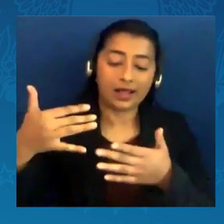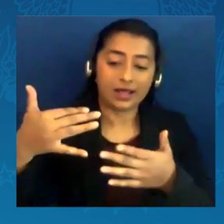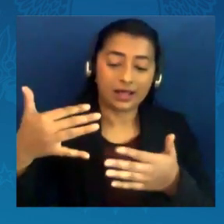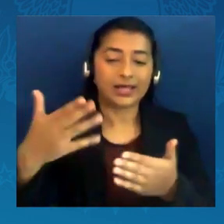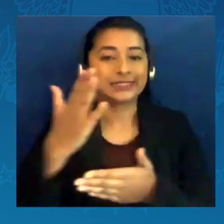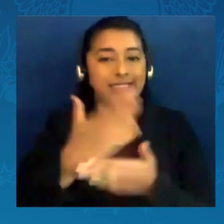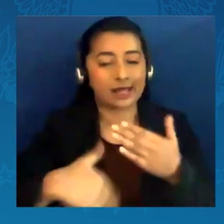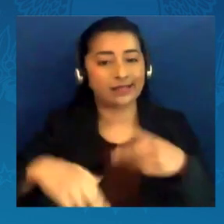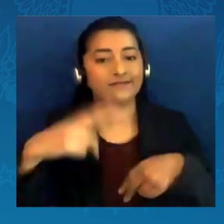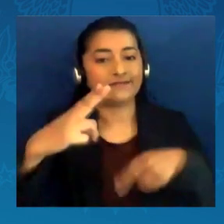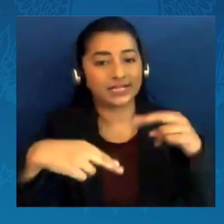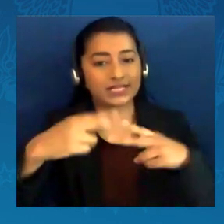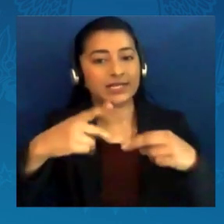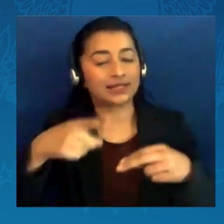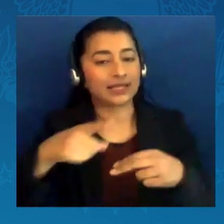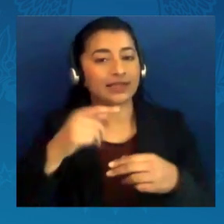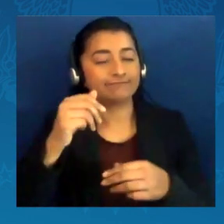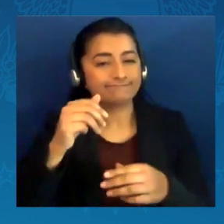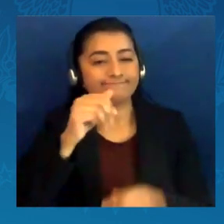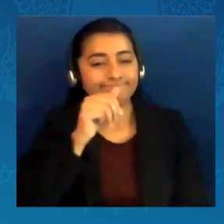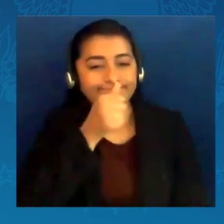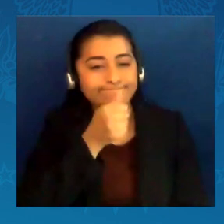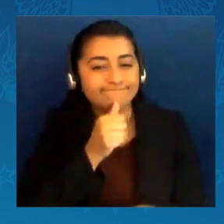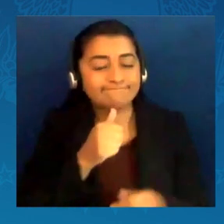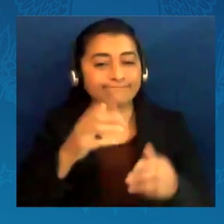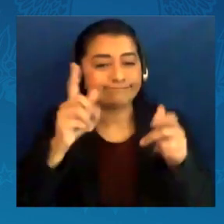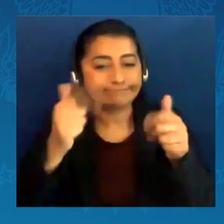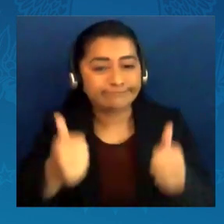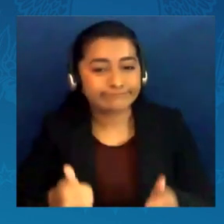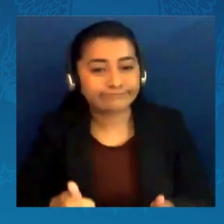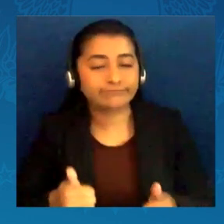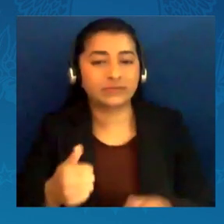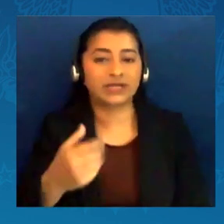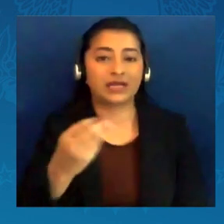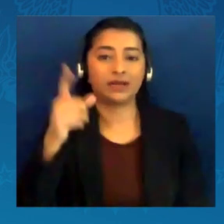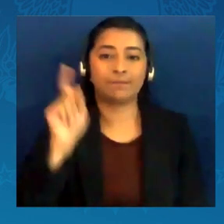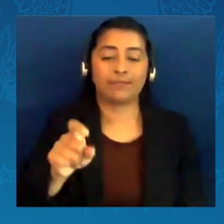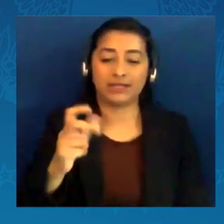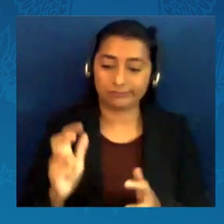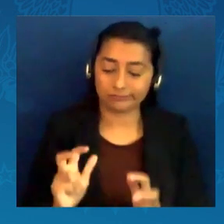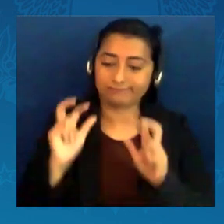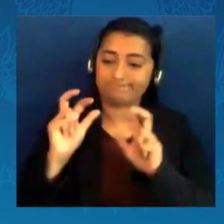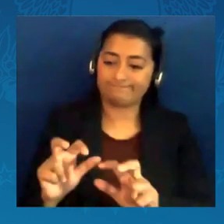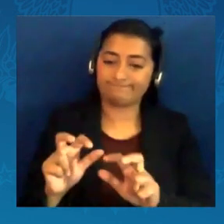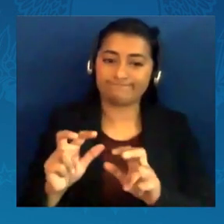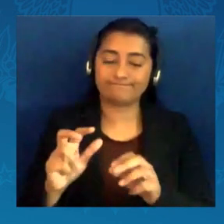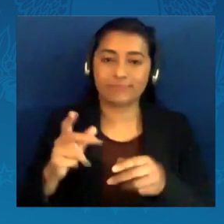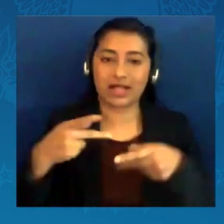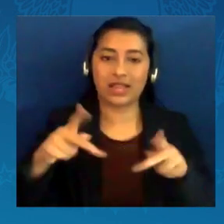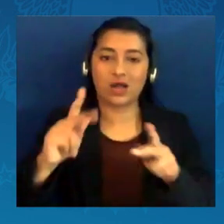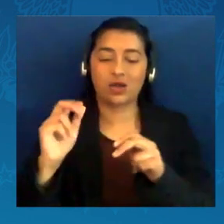and we need to invest in allowing our HBCUs to do what all universities should have the ability to do,